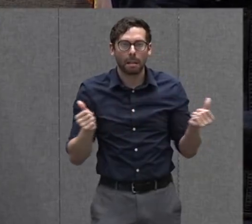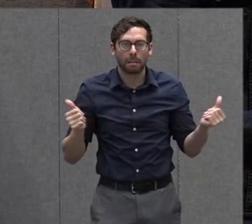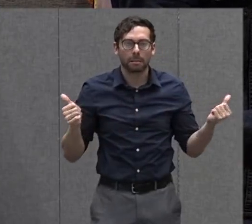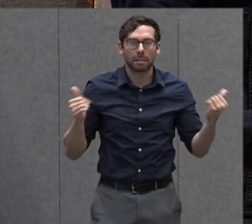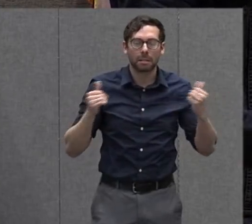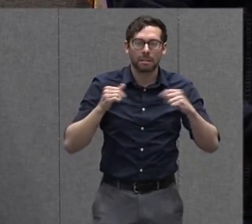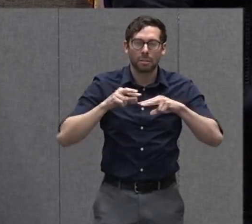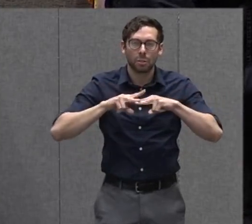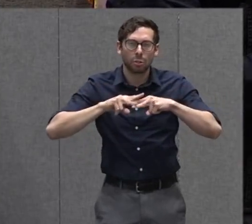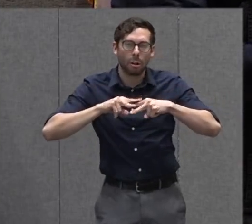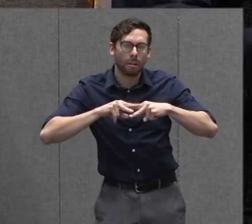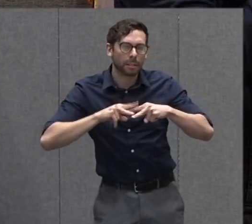Their liquid dance,